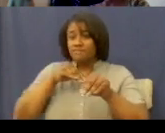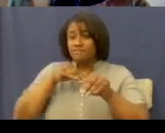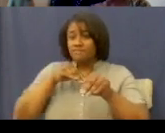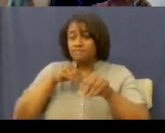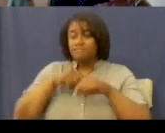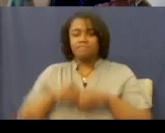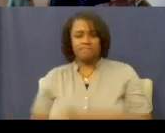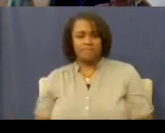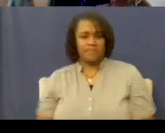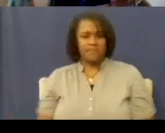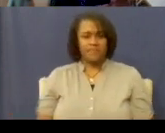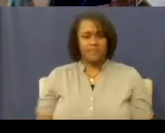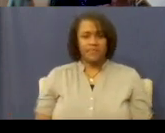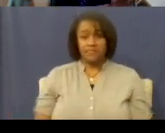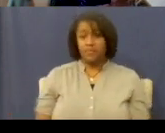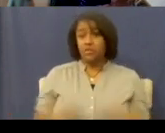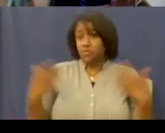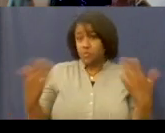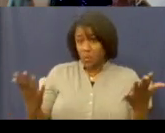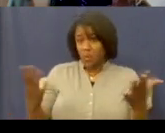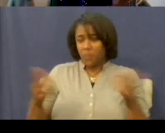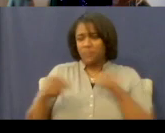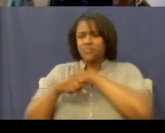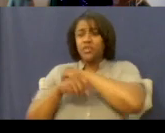So, neurons, these nerve cells?